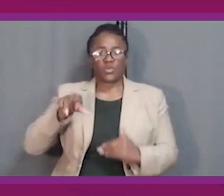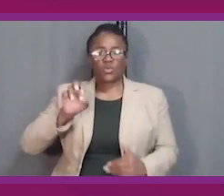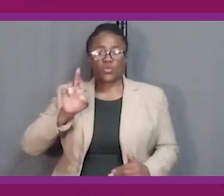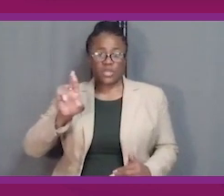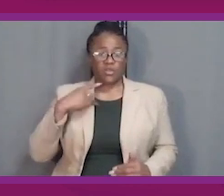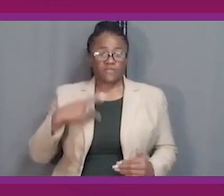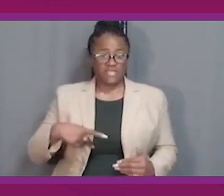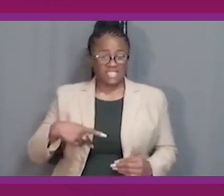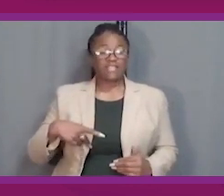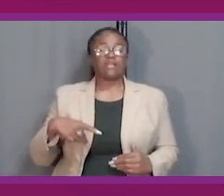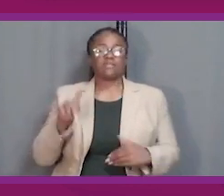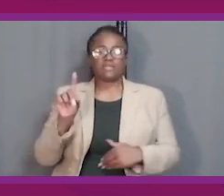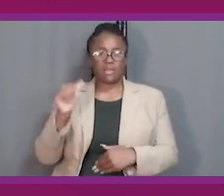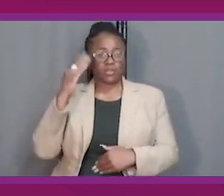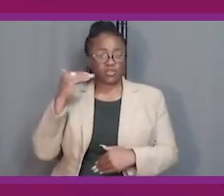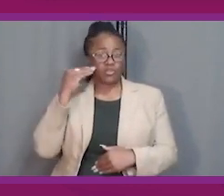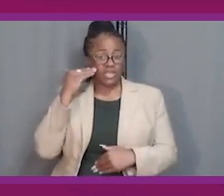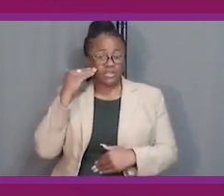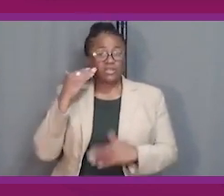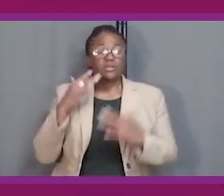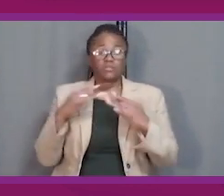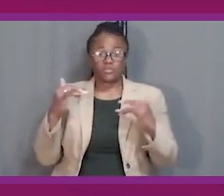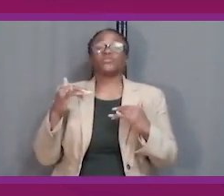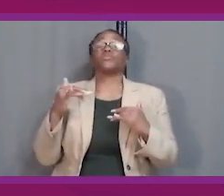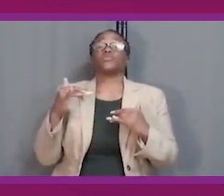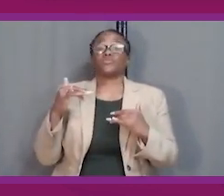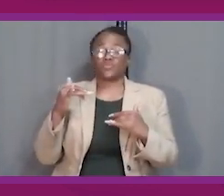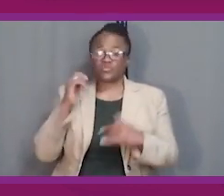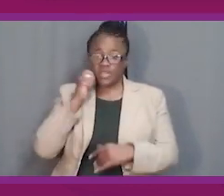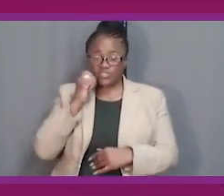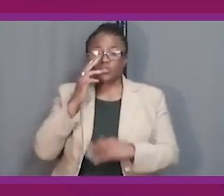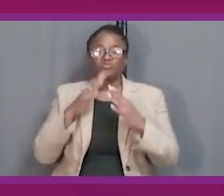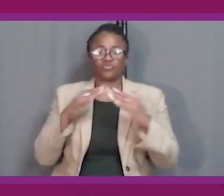raised in the Caribbean. Mia founded and currently leads SOIL: A Transformative